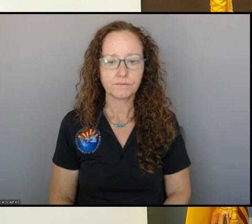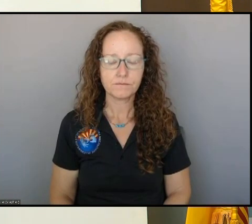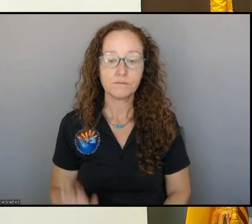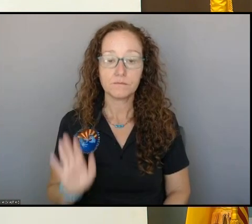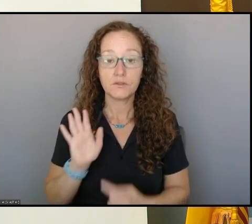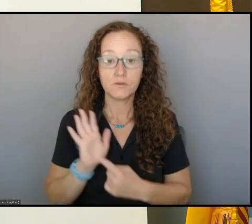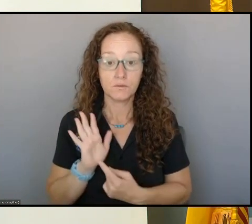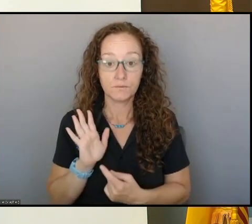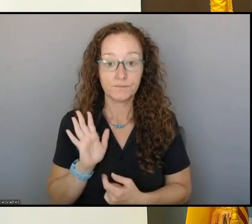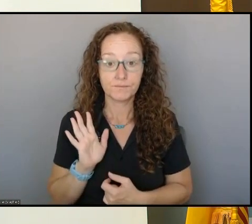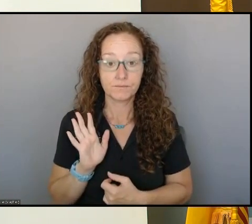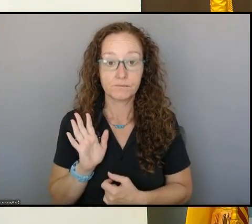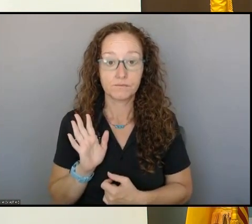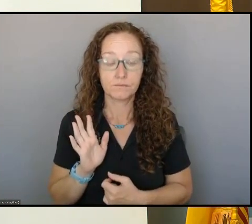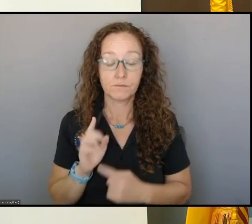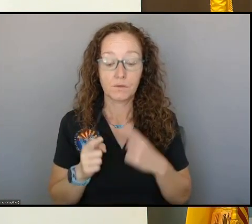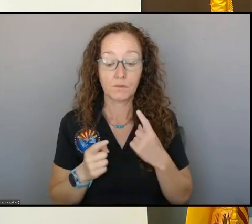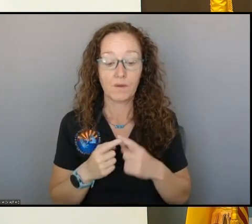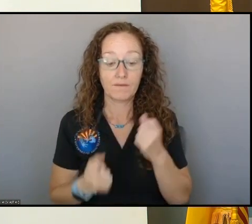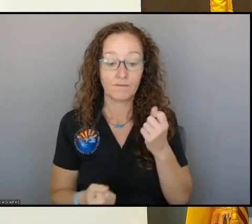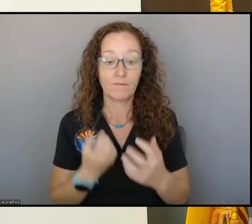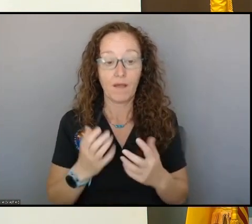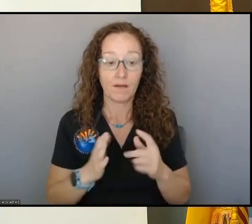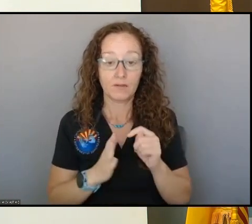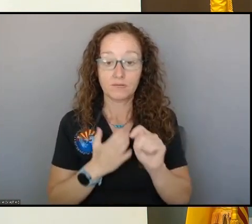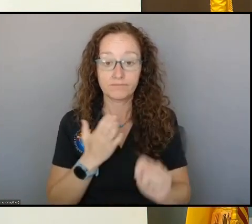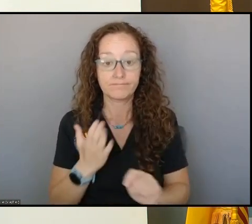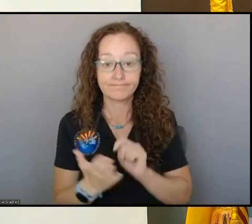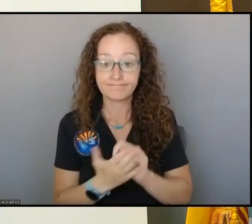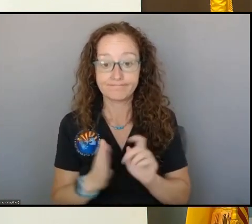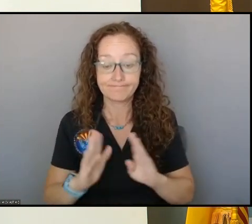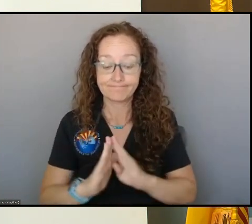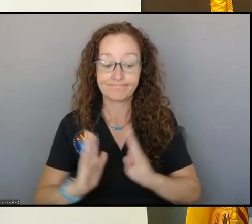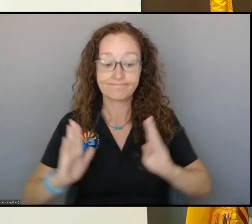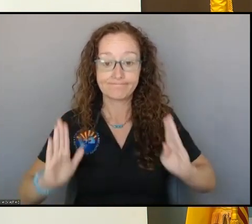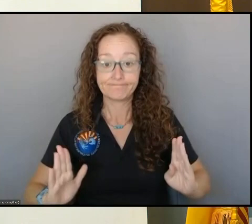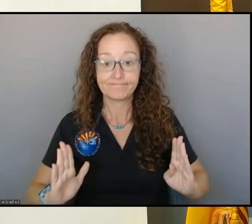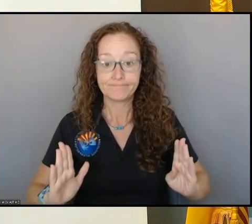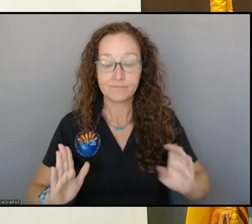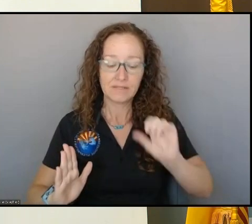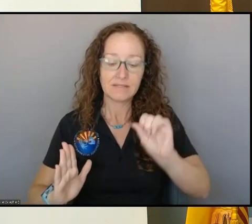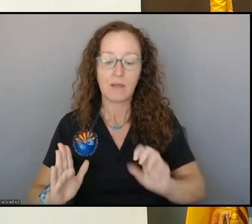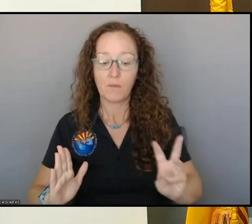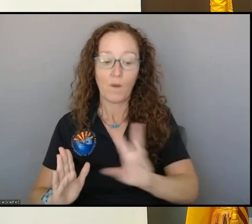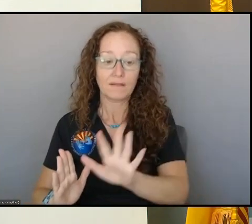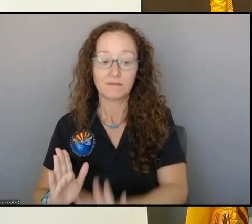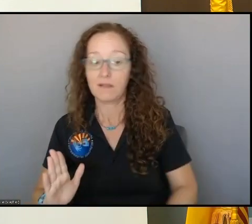fire season for across the southwest, is at its peak, for